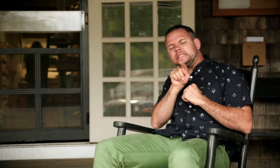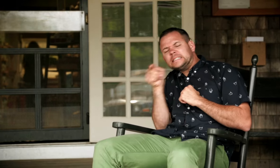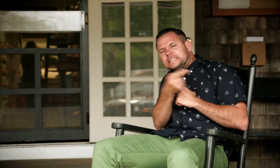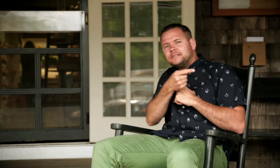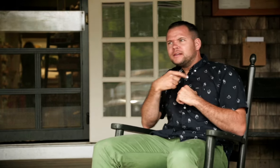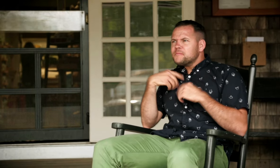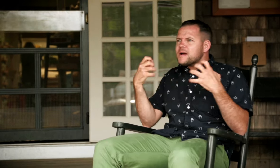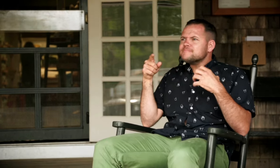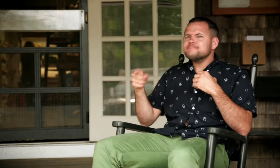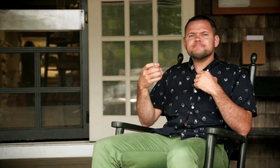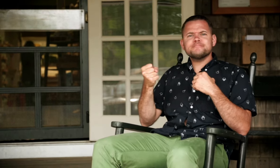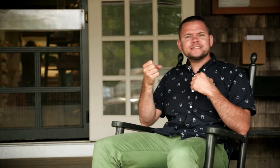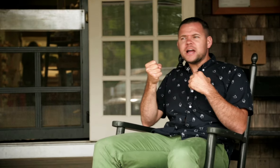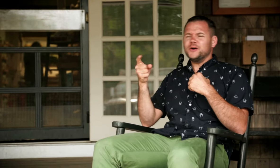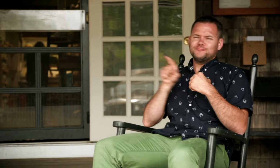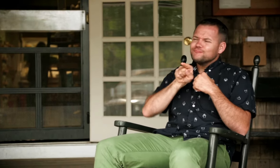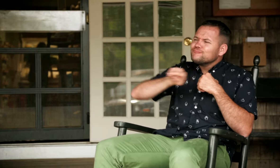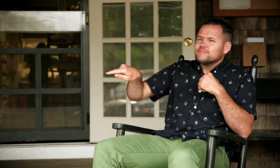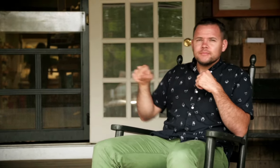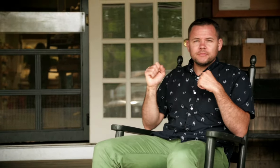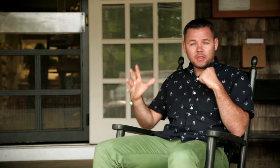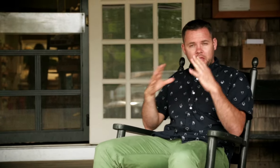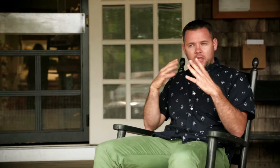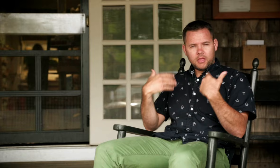"It's around the corner." "And I'd like some milk." "It's on the other side."